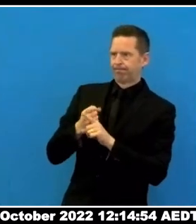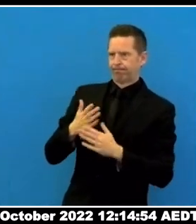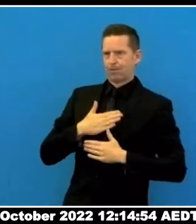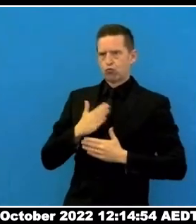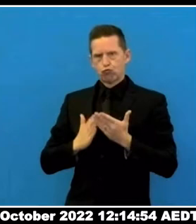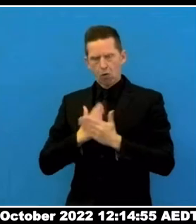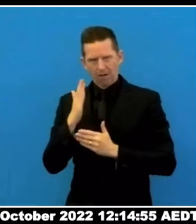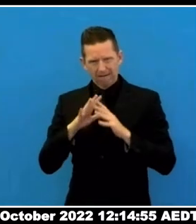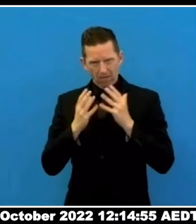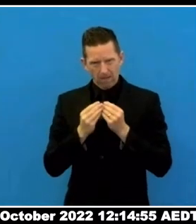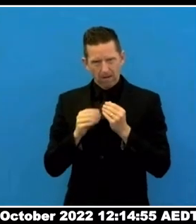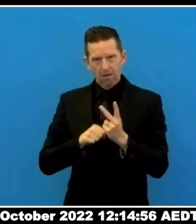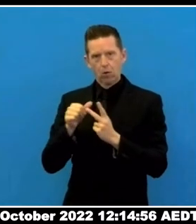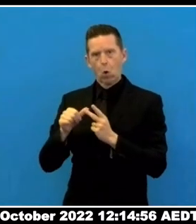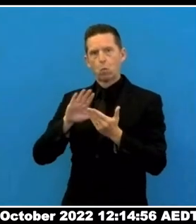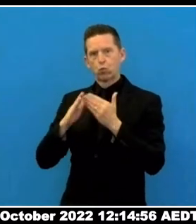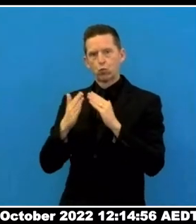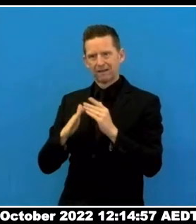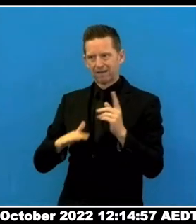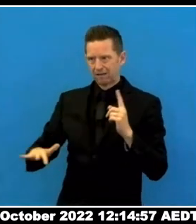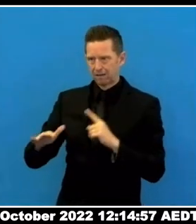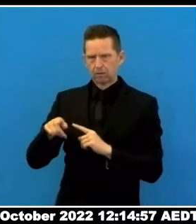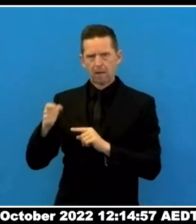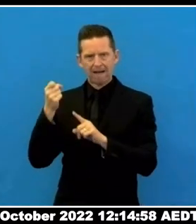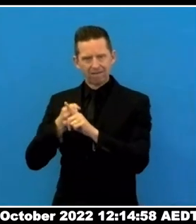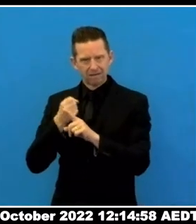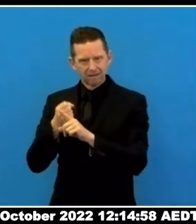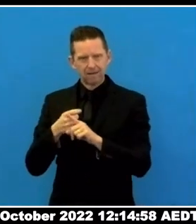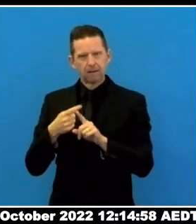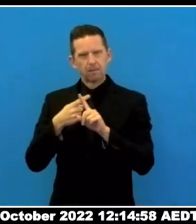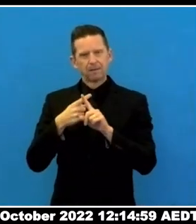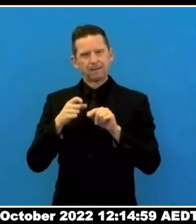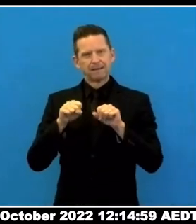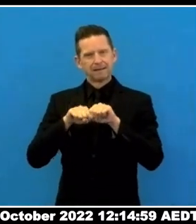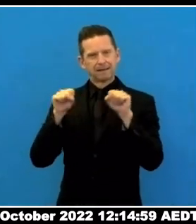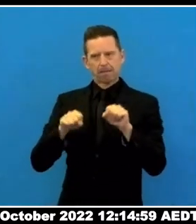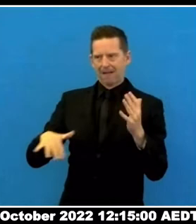and then the more systemic advocacy in terms of perhaps lobbying for change.